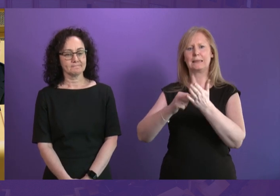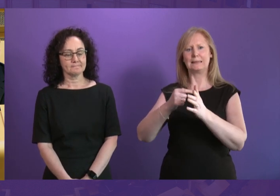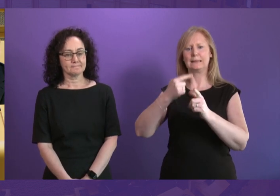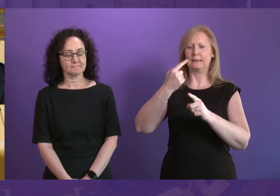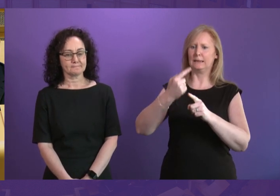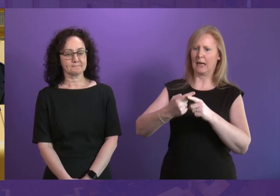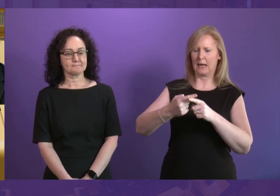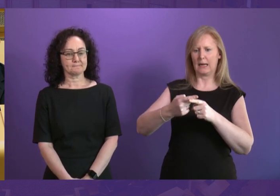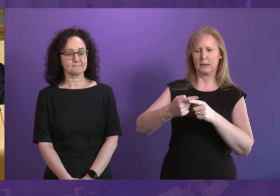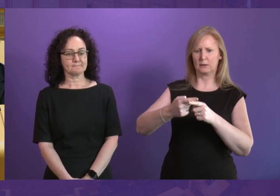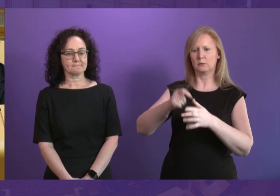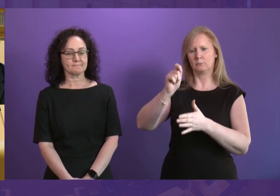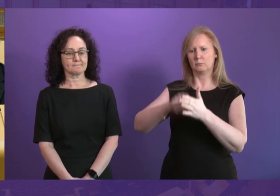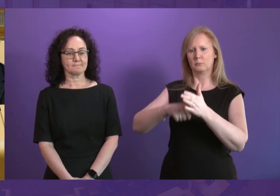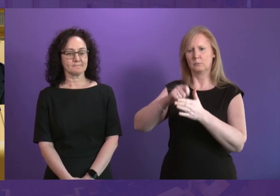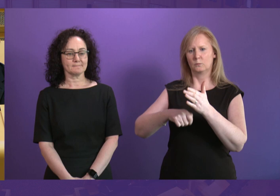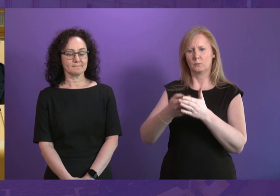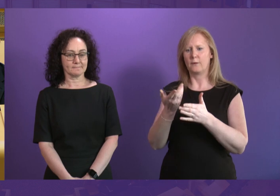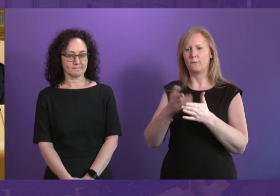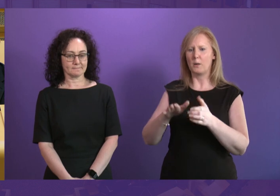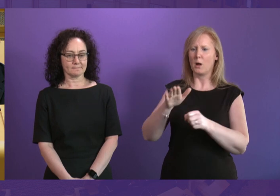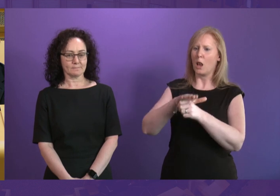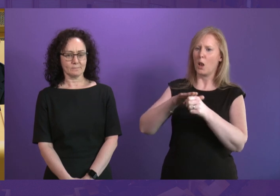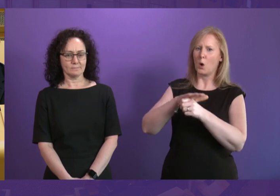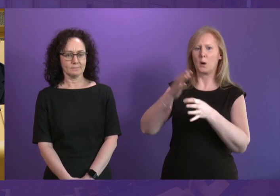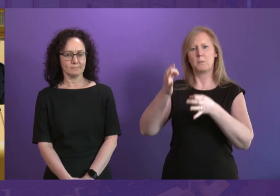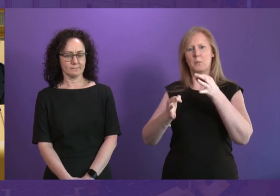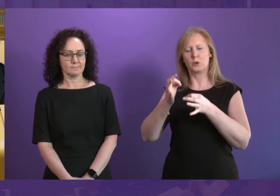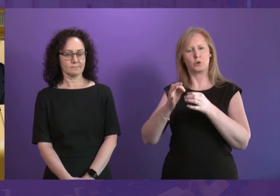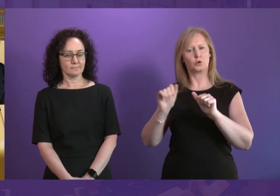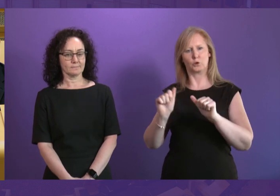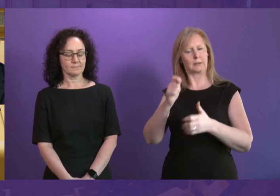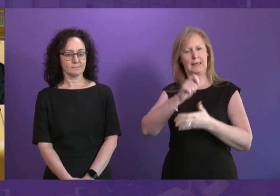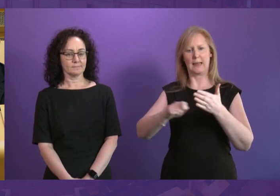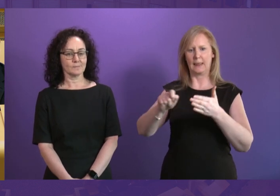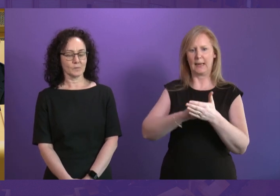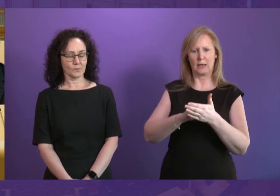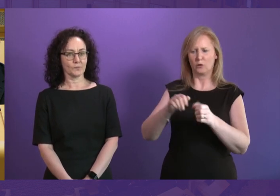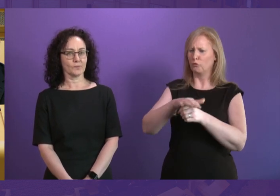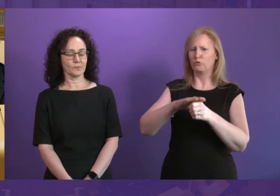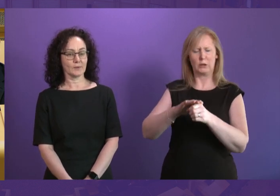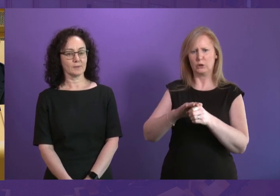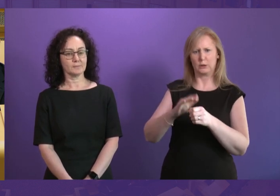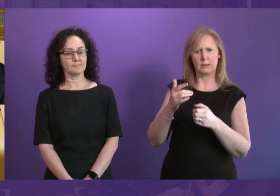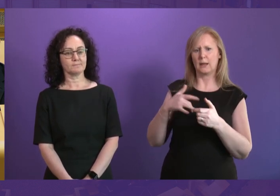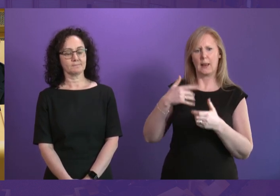authority whose politicians they do not elect and in whose region they do not live is a good example of local decision making?